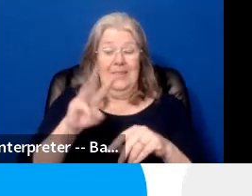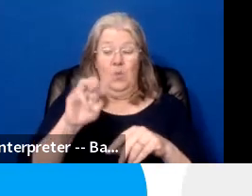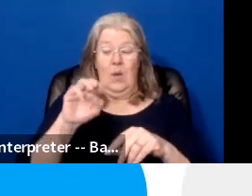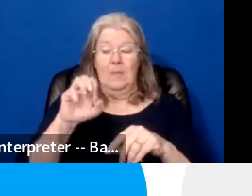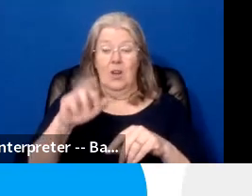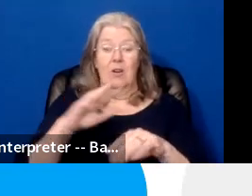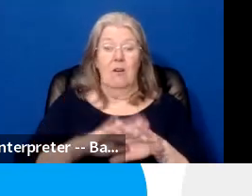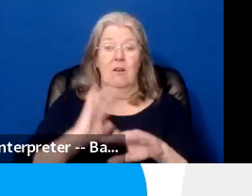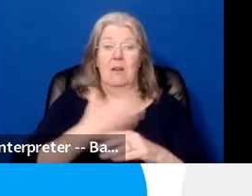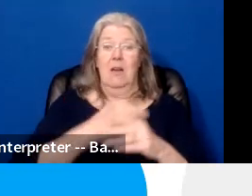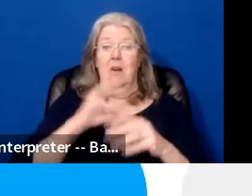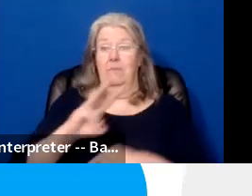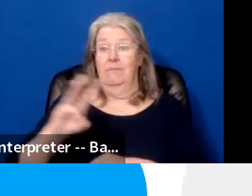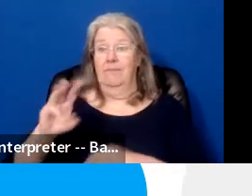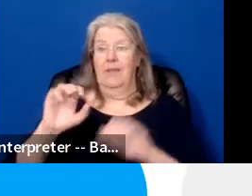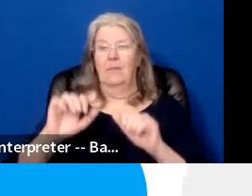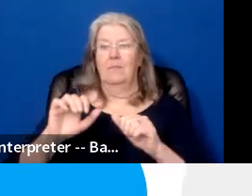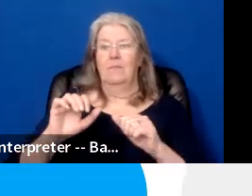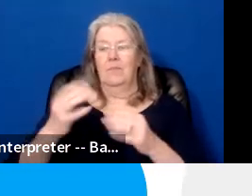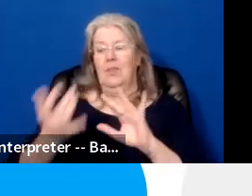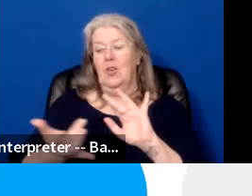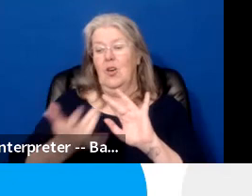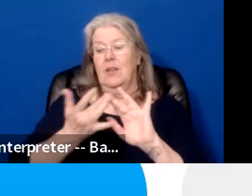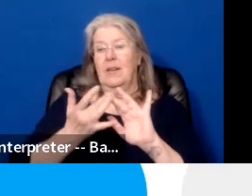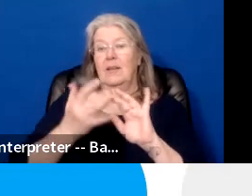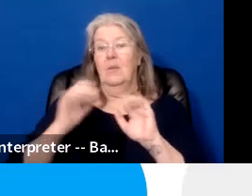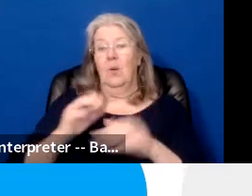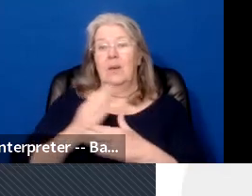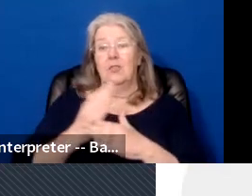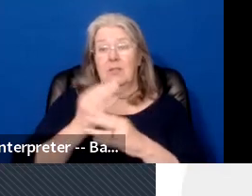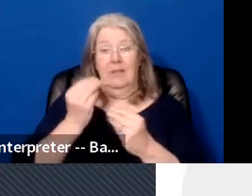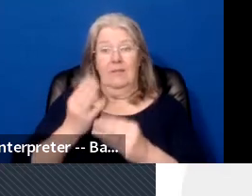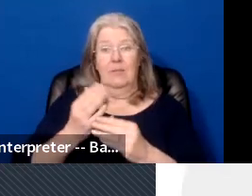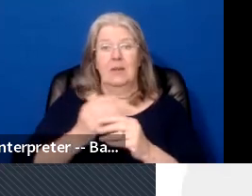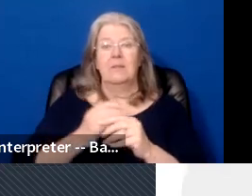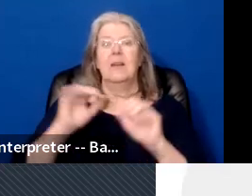us and we can share that information and certainly share it with people who you think would benefit